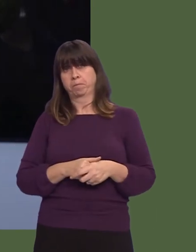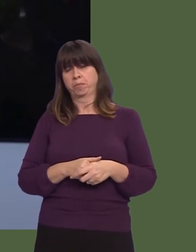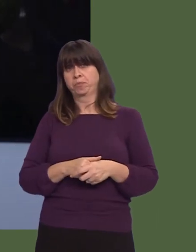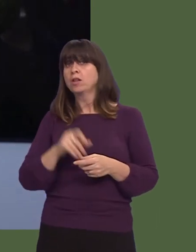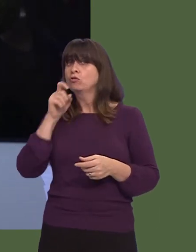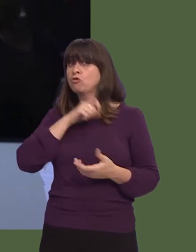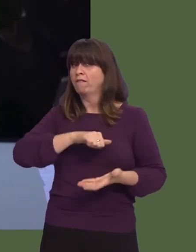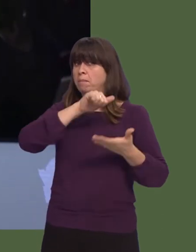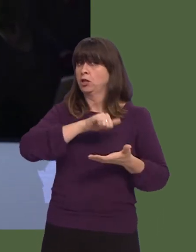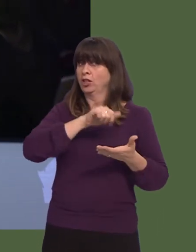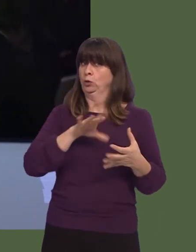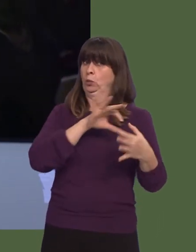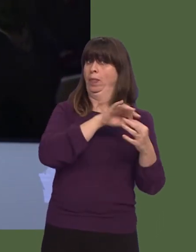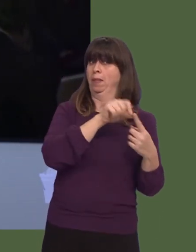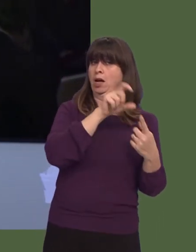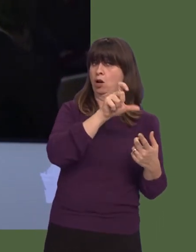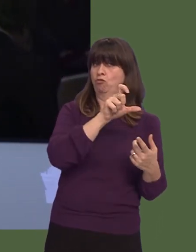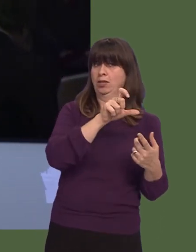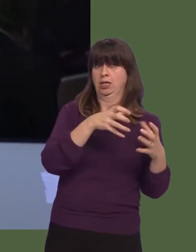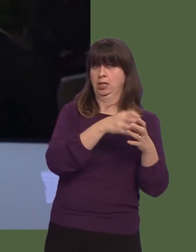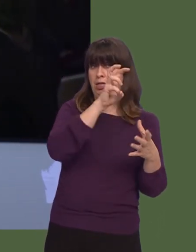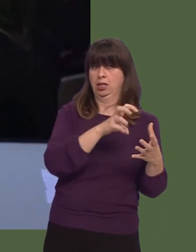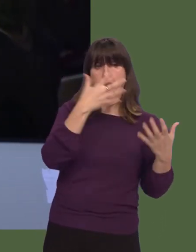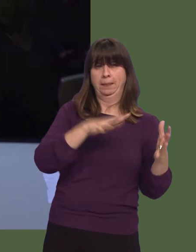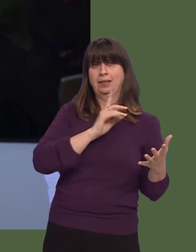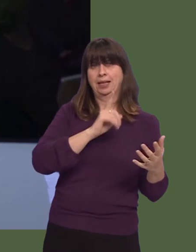with Plaid Cymru, you agreed that you would ring-fence Supporting People funding for two